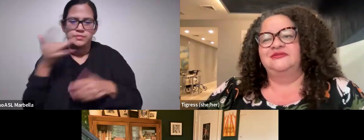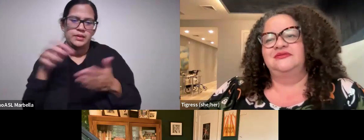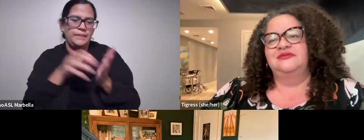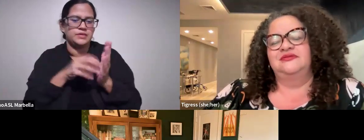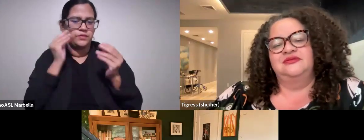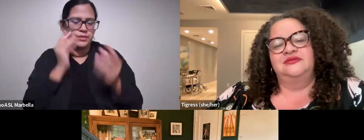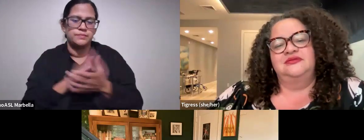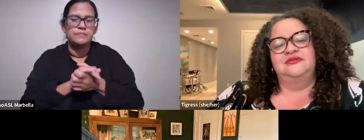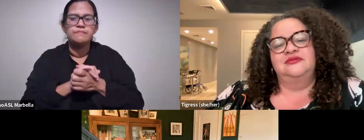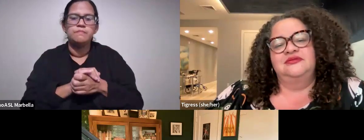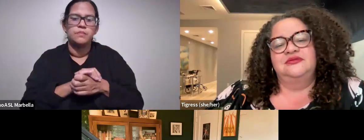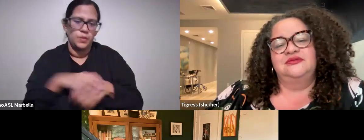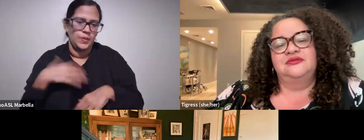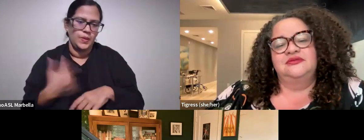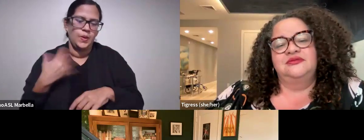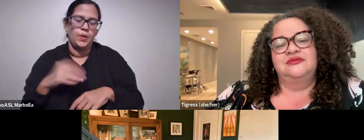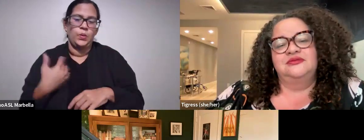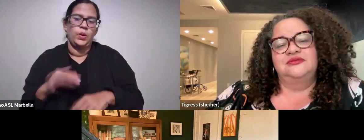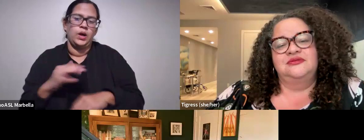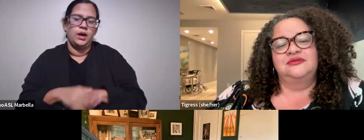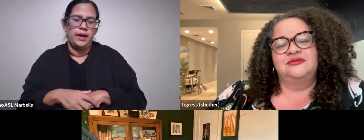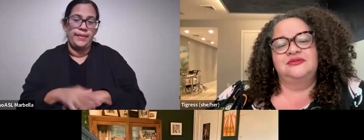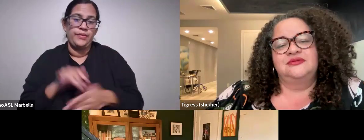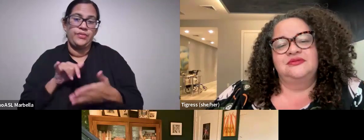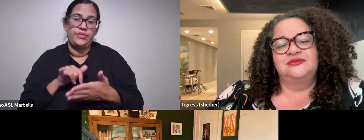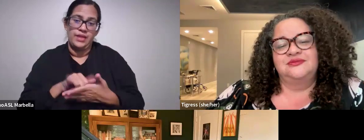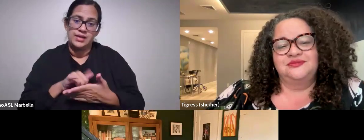Boy, that's a good one.